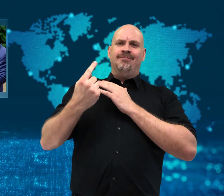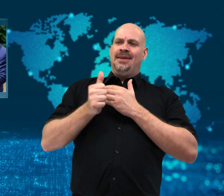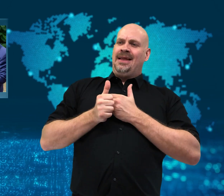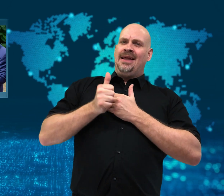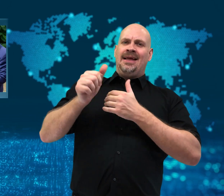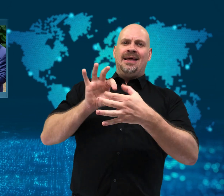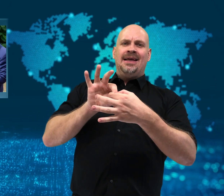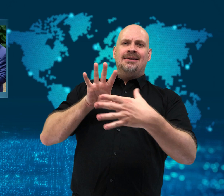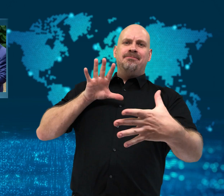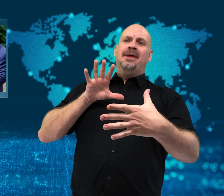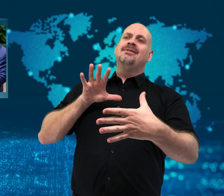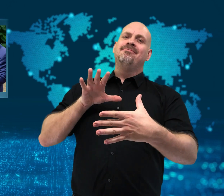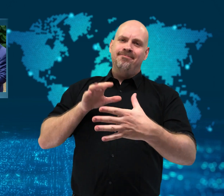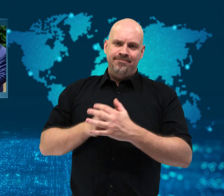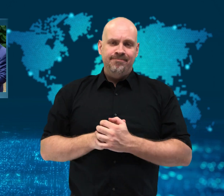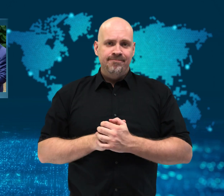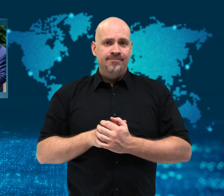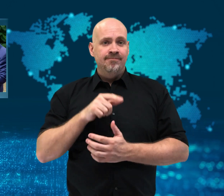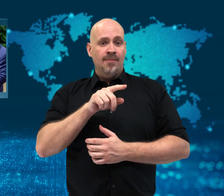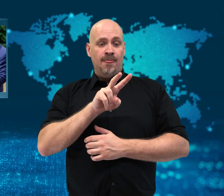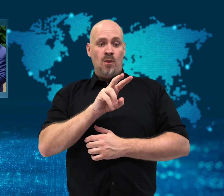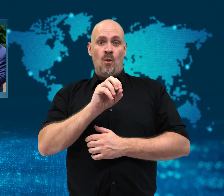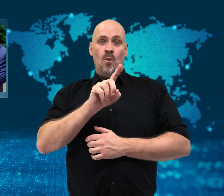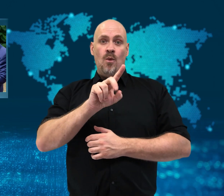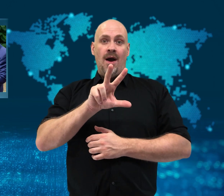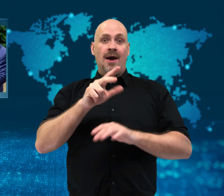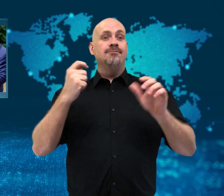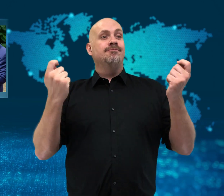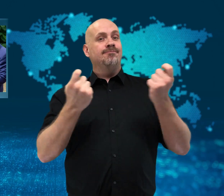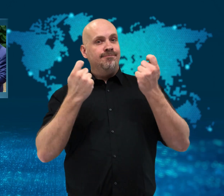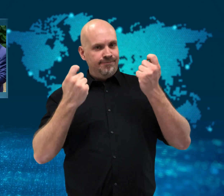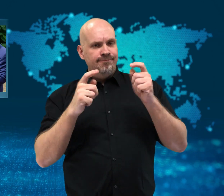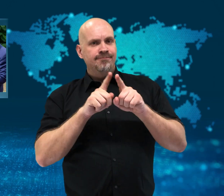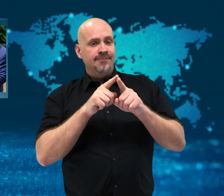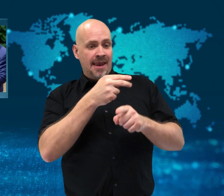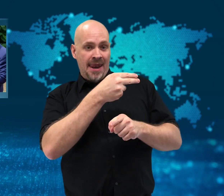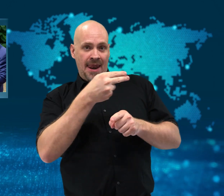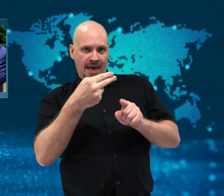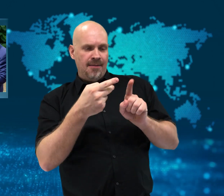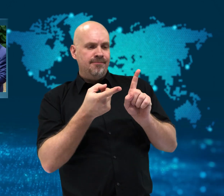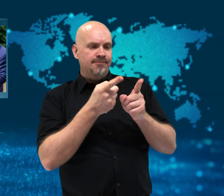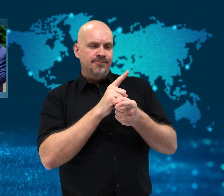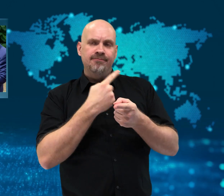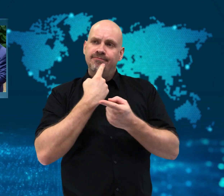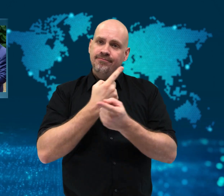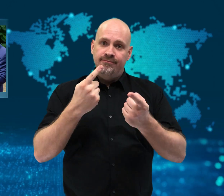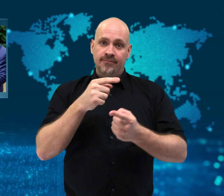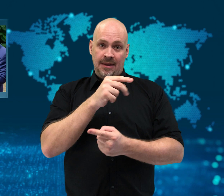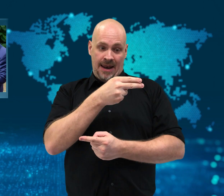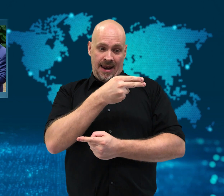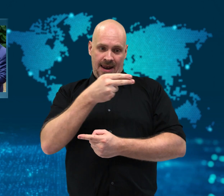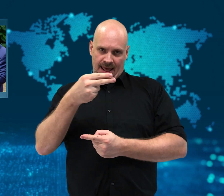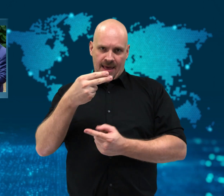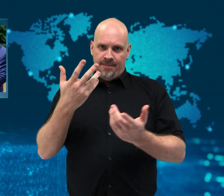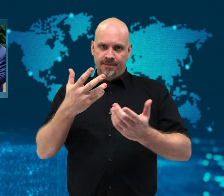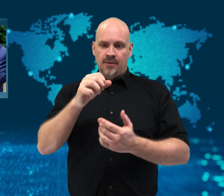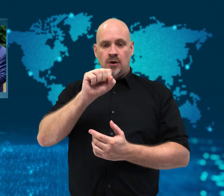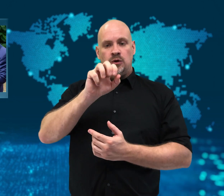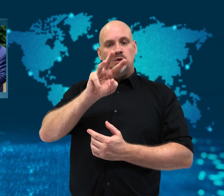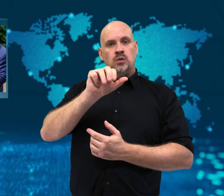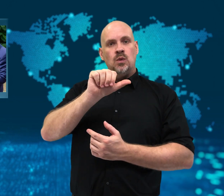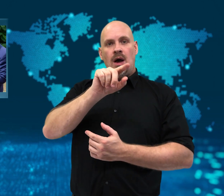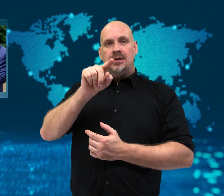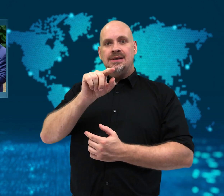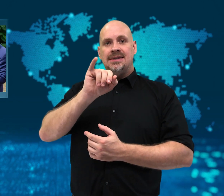Its new name, Eswatini, means “land of the Swazis.”